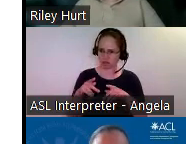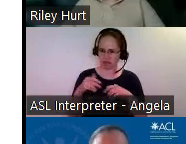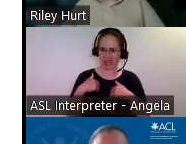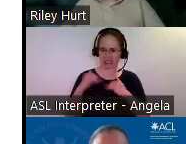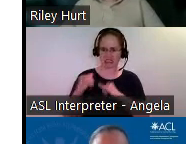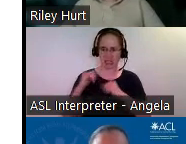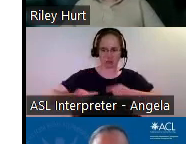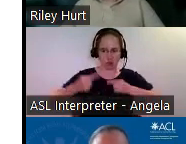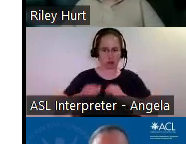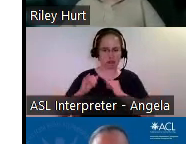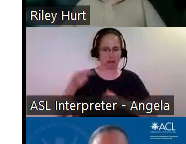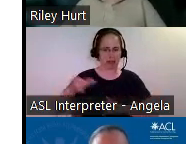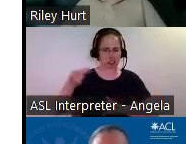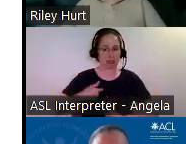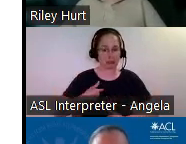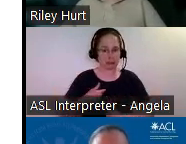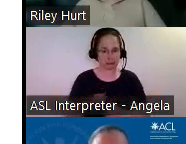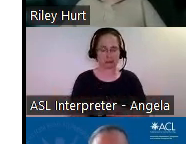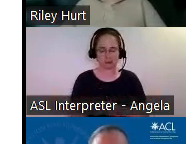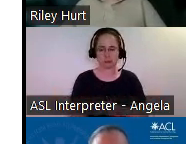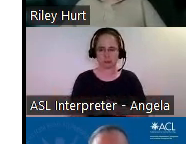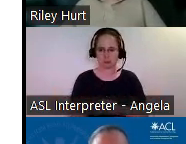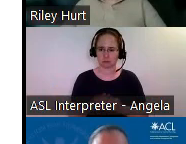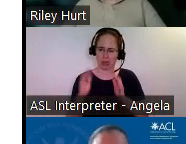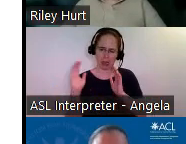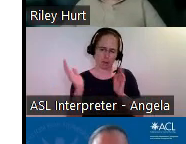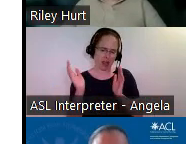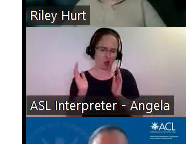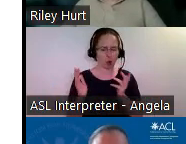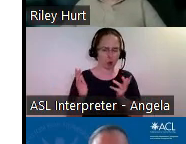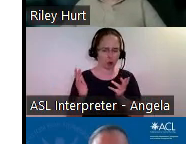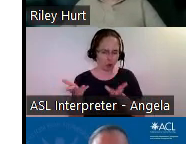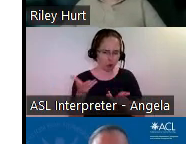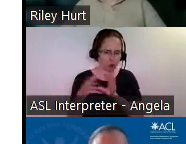same history as you and being able to compare notes. I think that's super duper valuable.